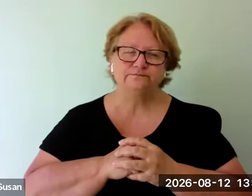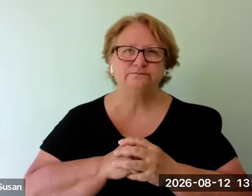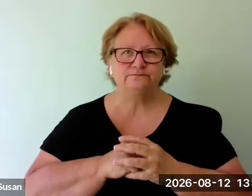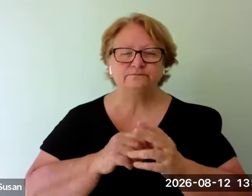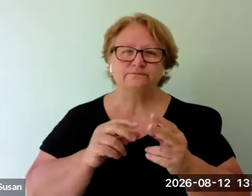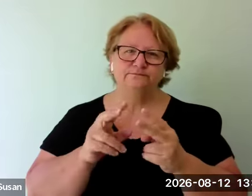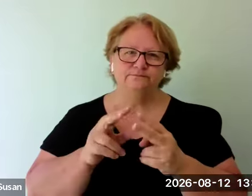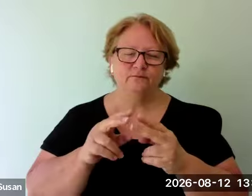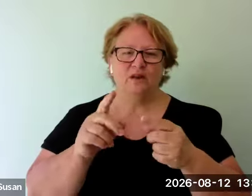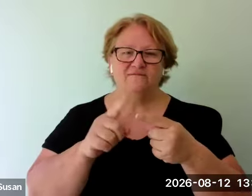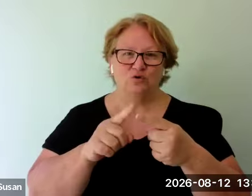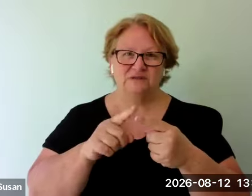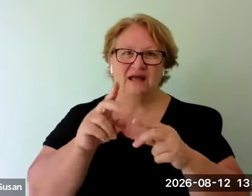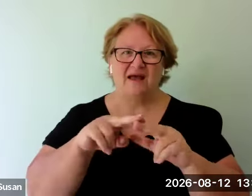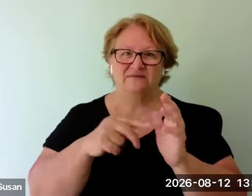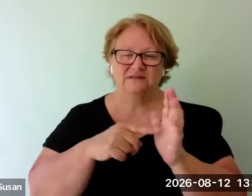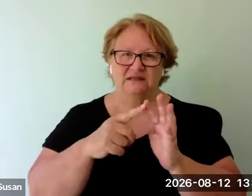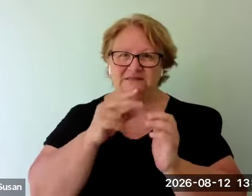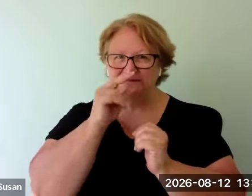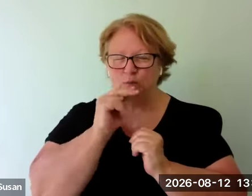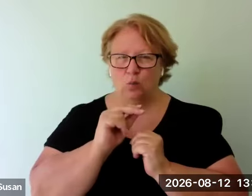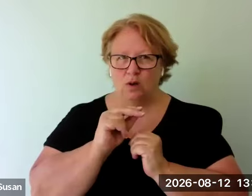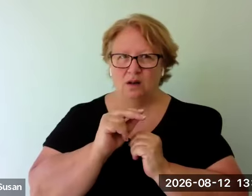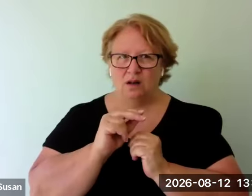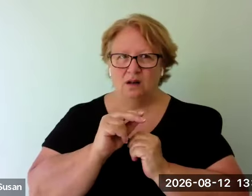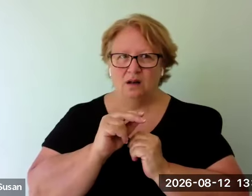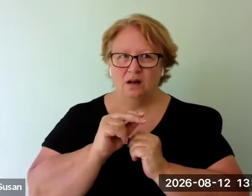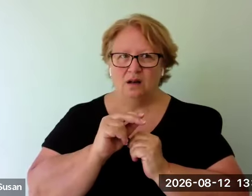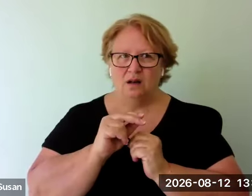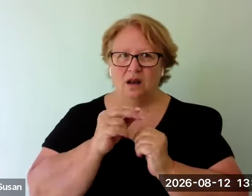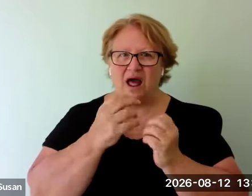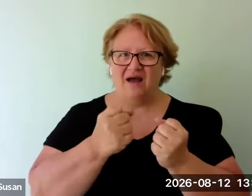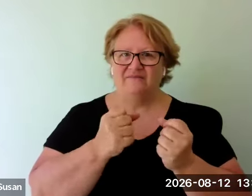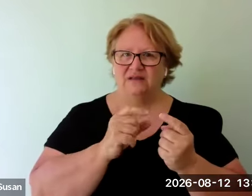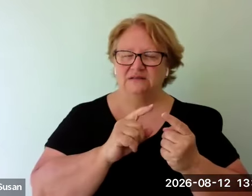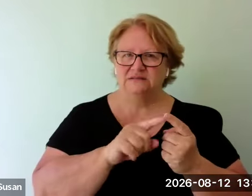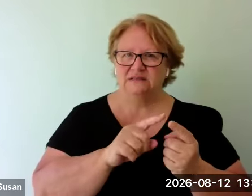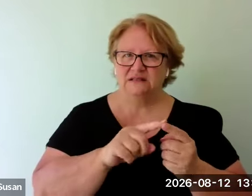these factors acceptable? CATHERINE: So I think there's